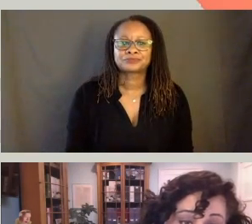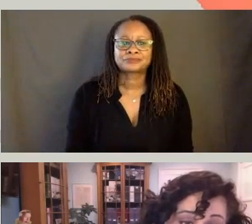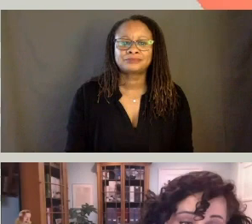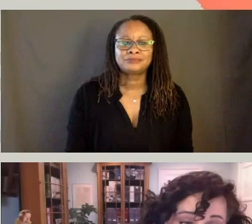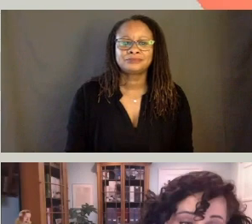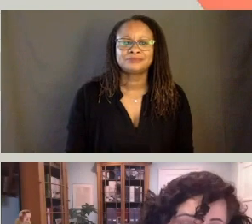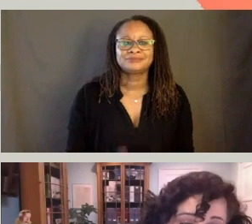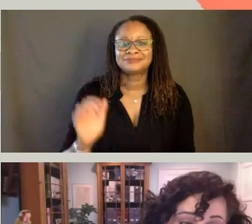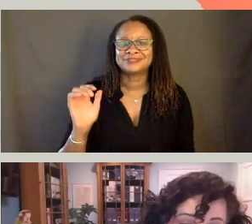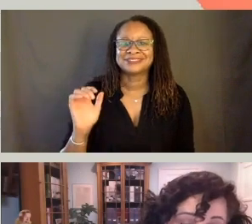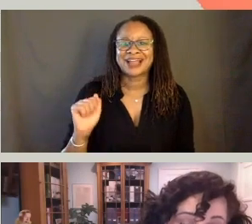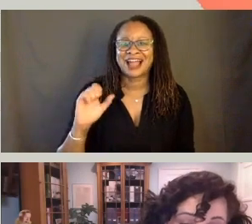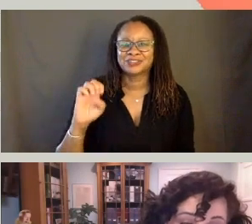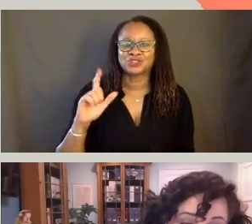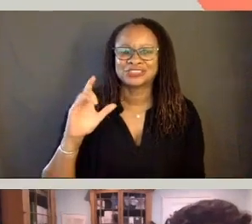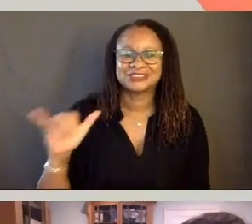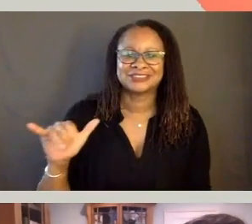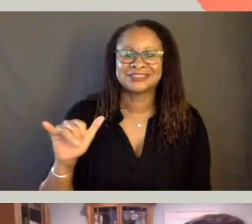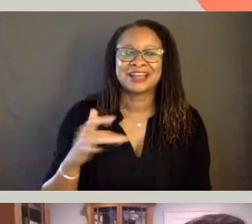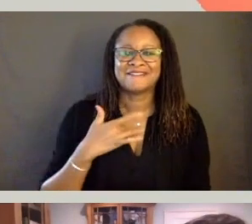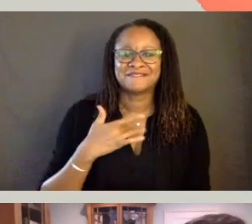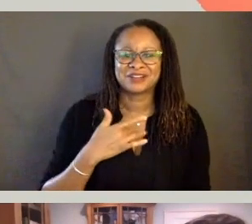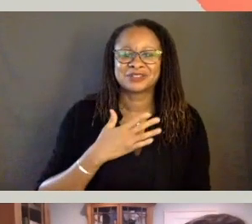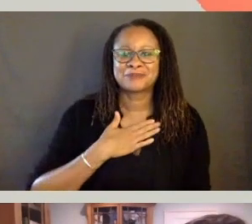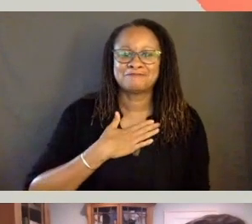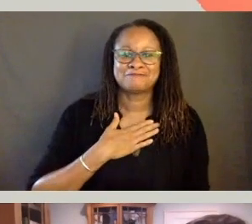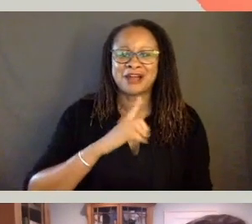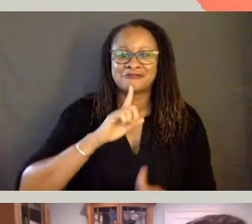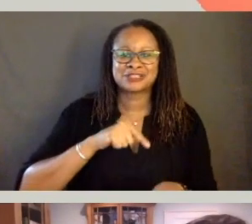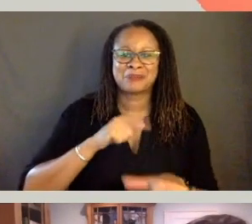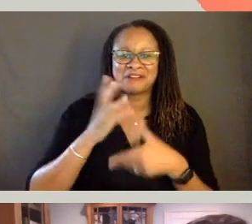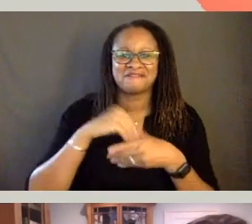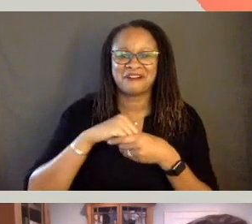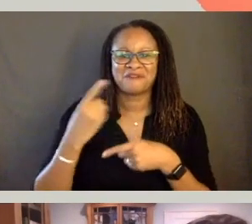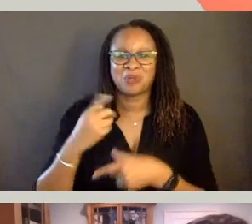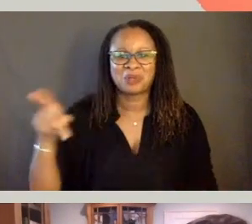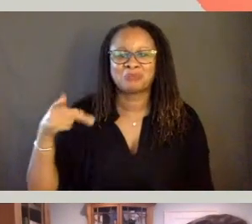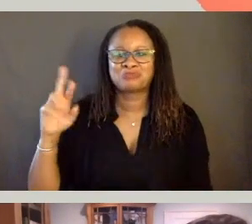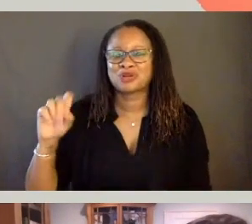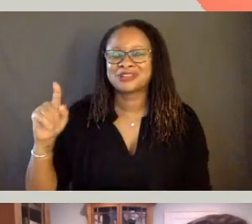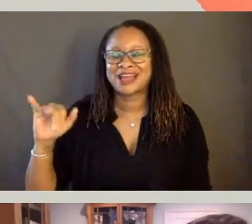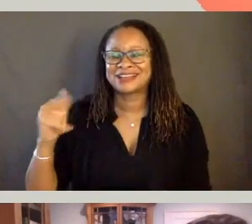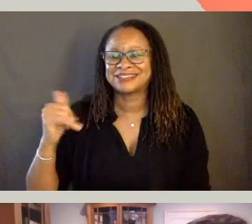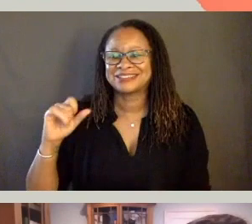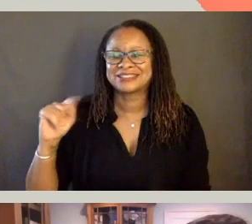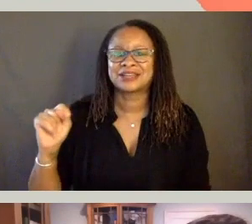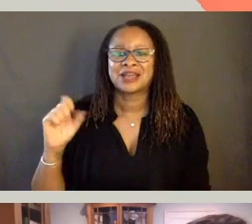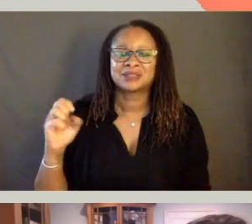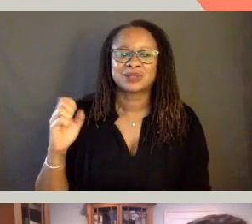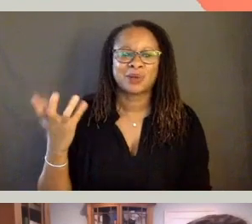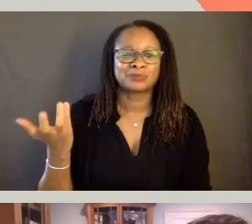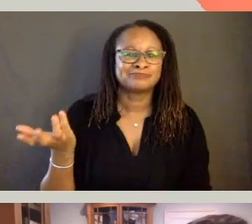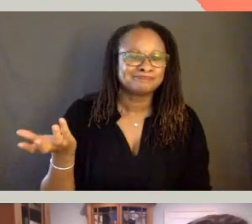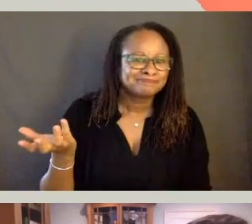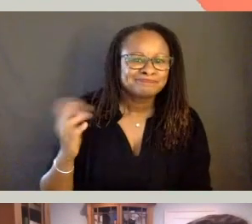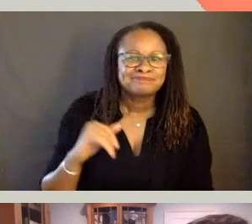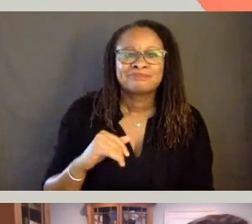So like, my response really just involves protagonist. So I might jump the gun a little bit, but I mean,